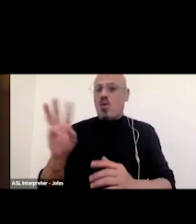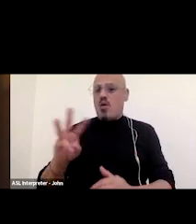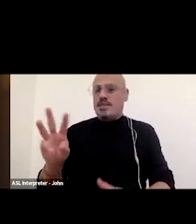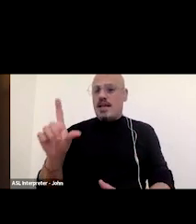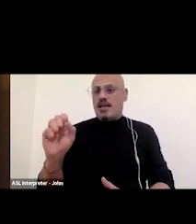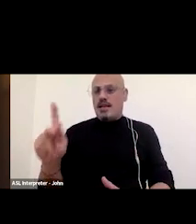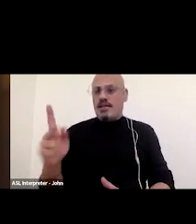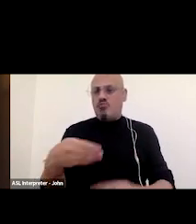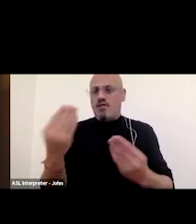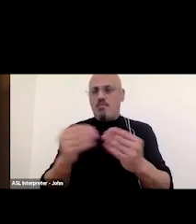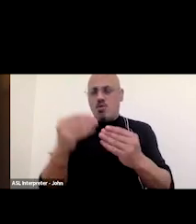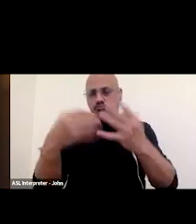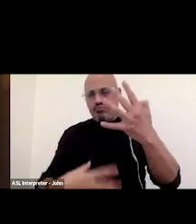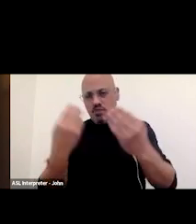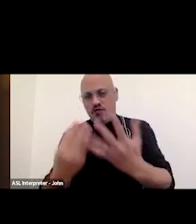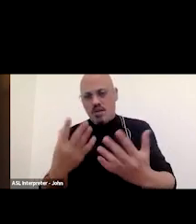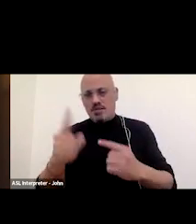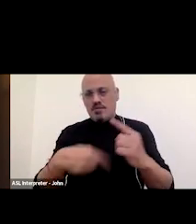that provides more information about those benefits.